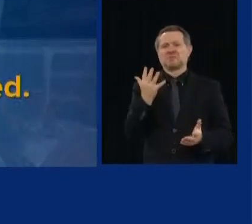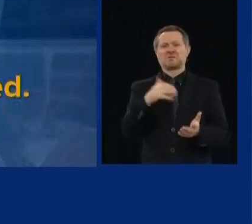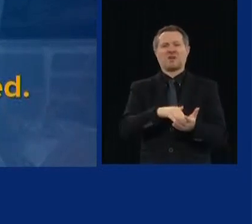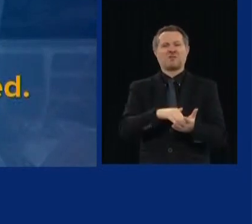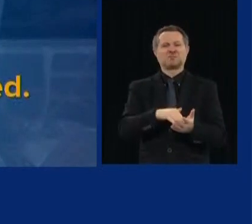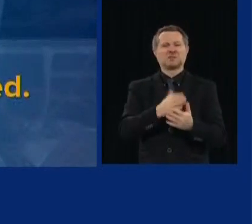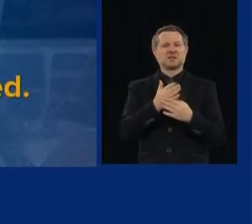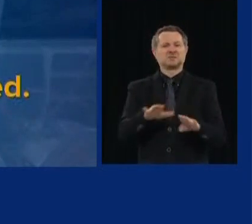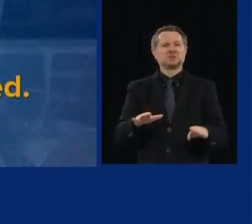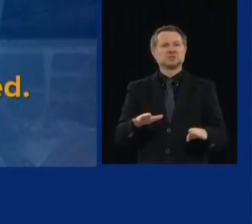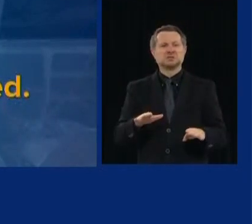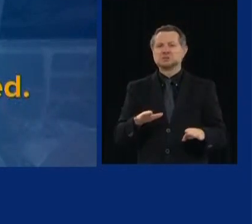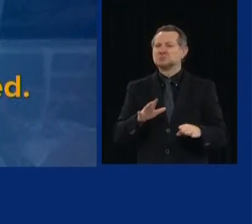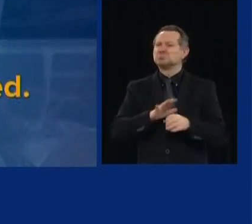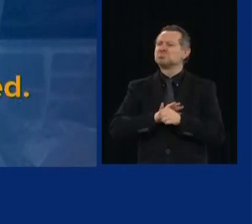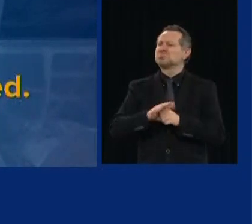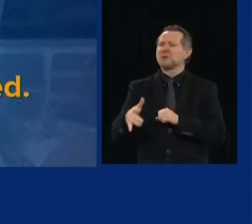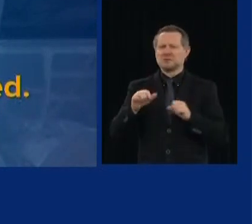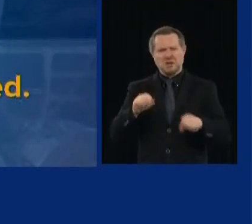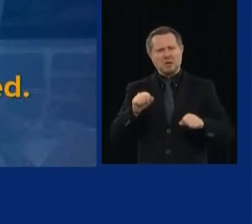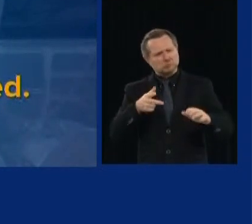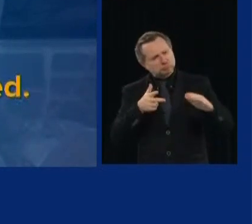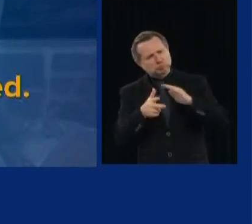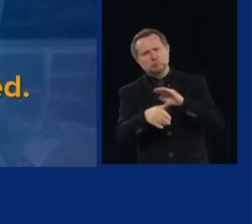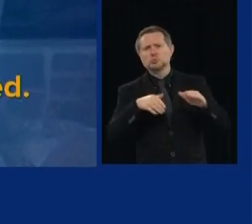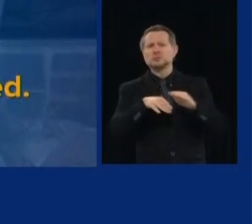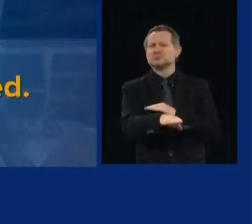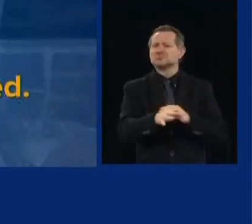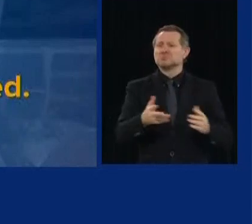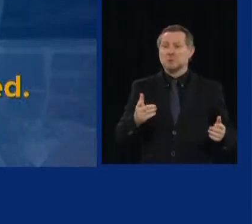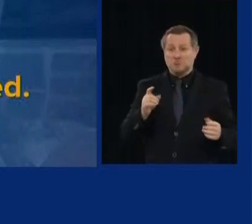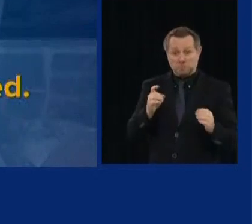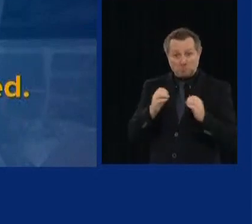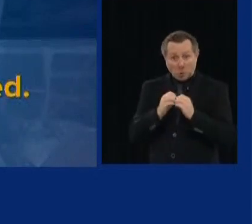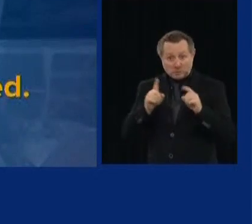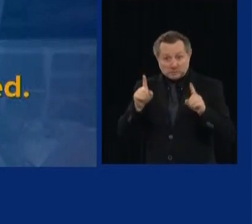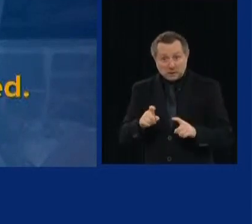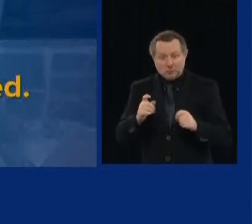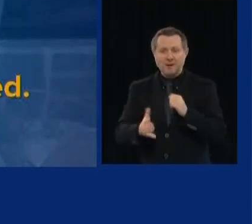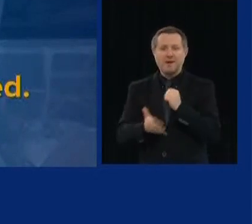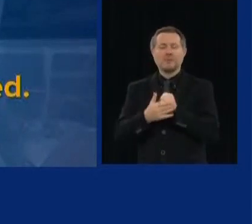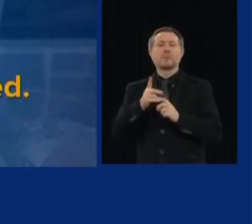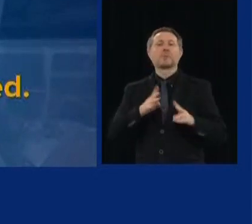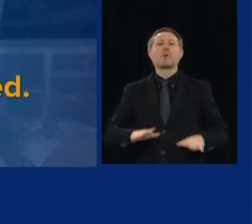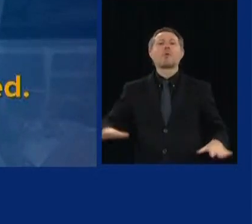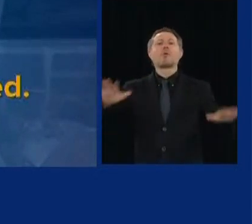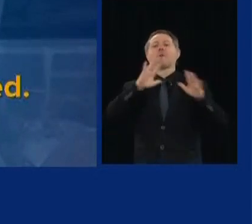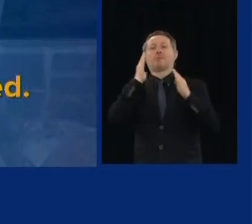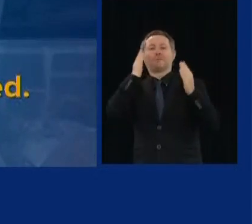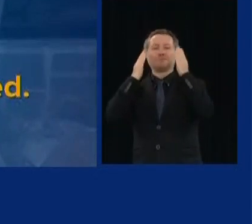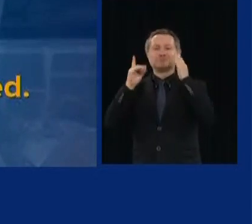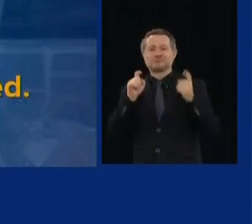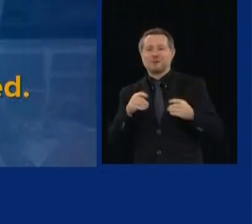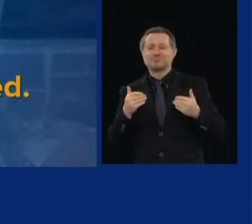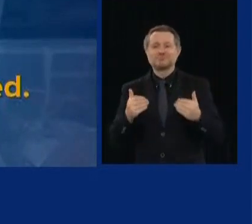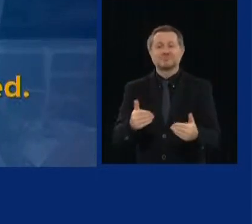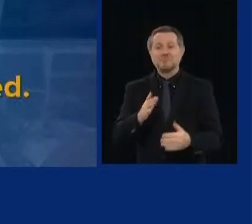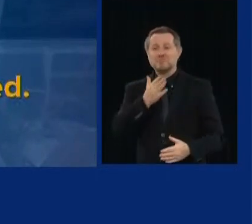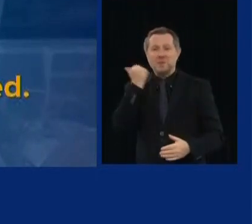DO 15,000 PER DAY. WE ARE DOING ABOUT 5,000 PER DAY. THE MORE TESTS THE BETTER FOR